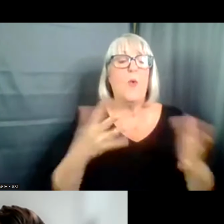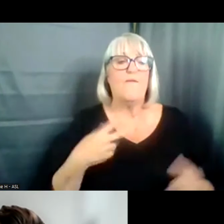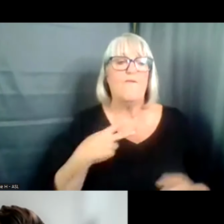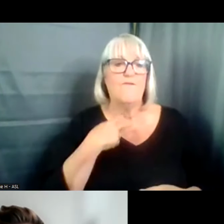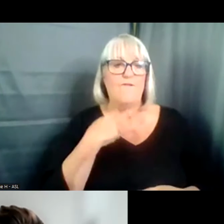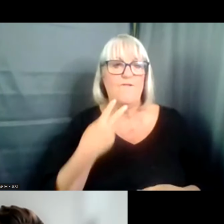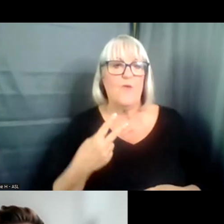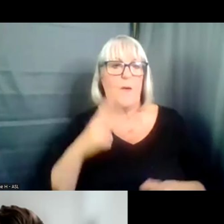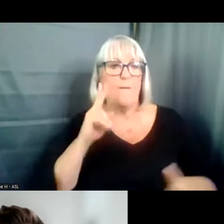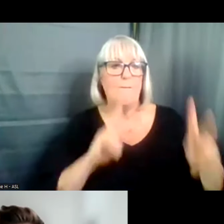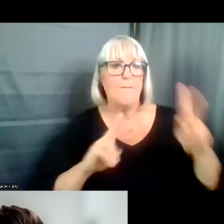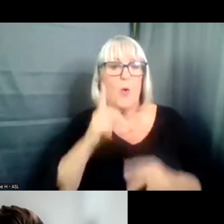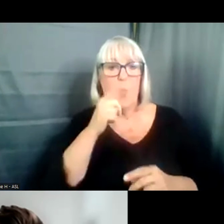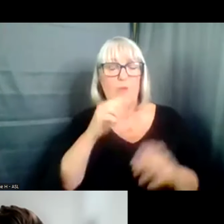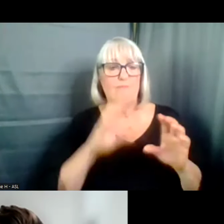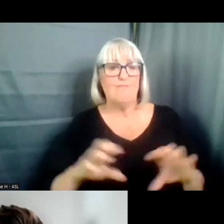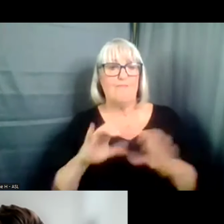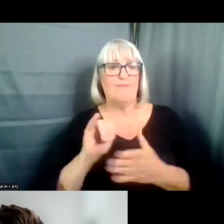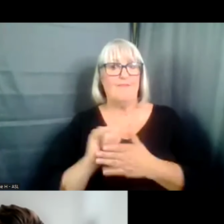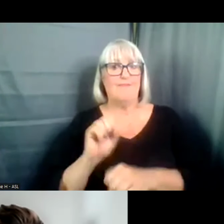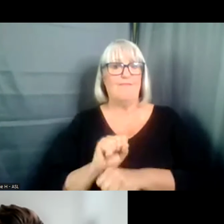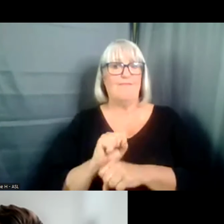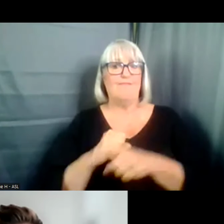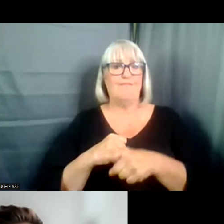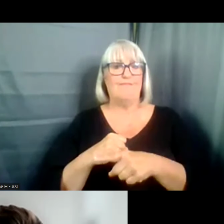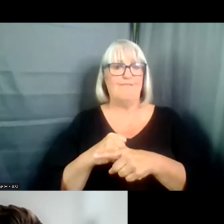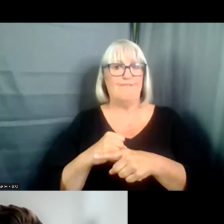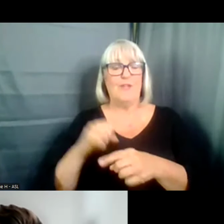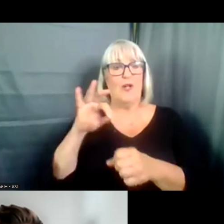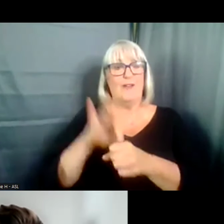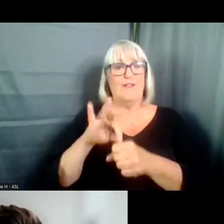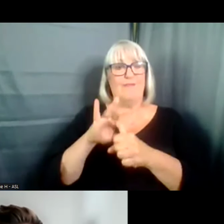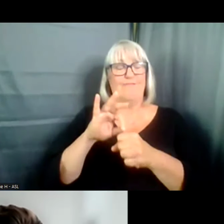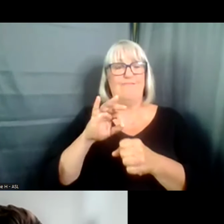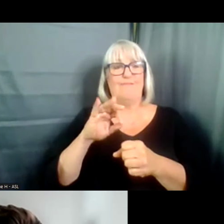who do this work needs to be heard by elected officials and policy makers.